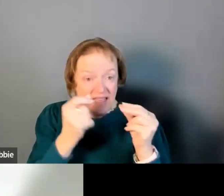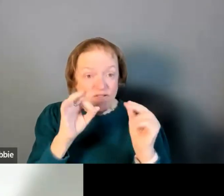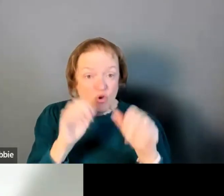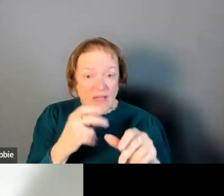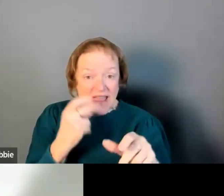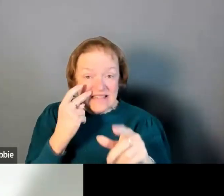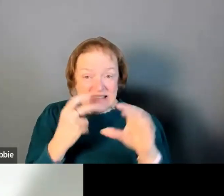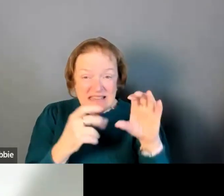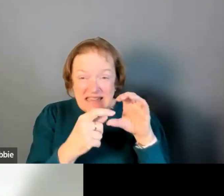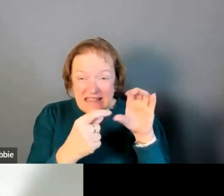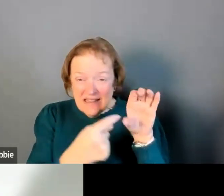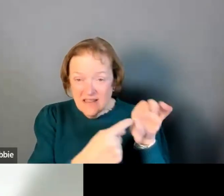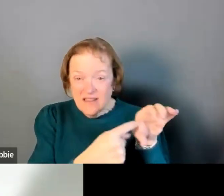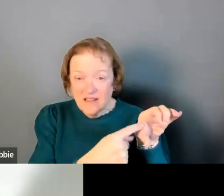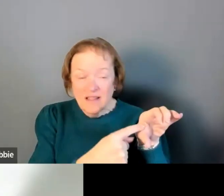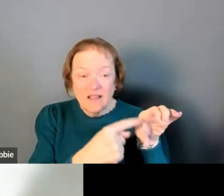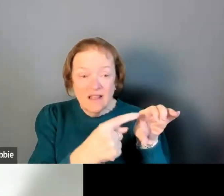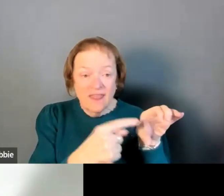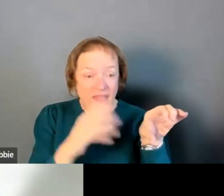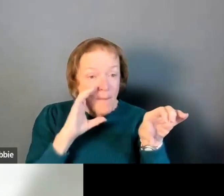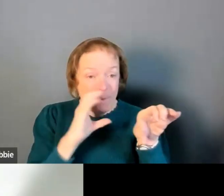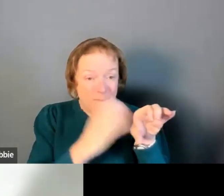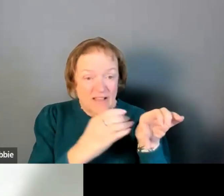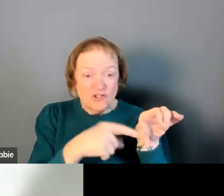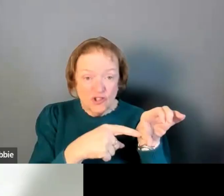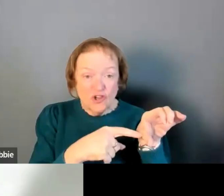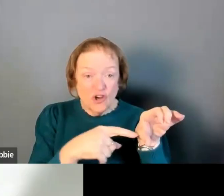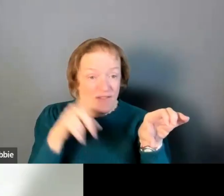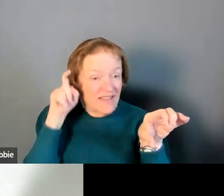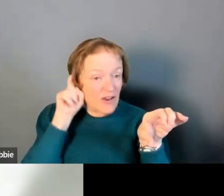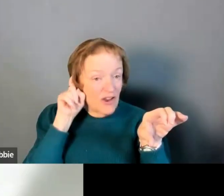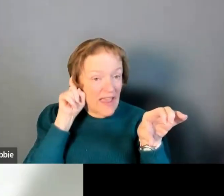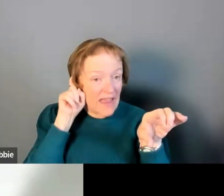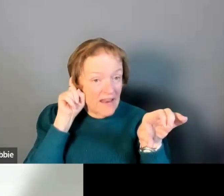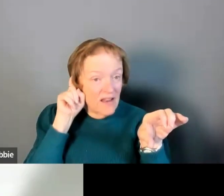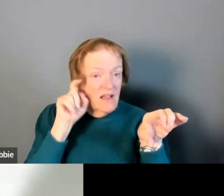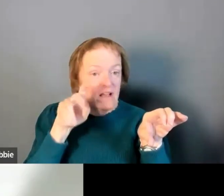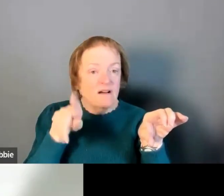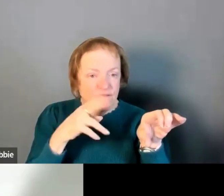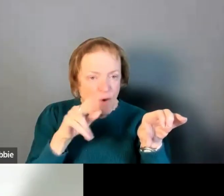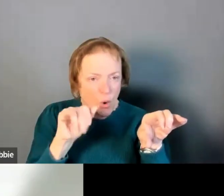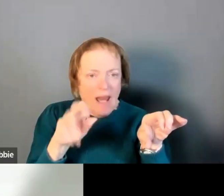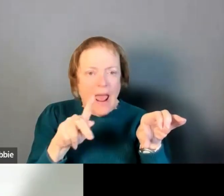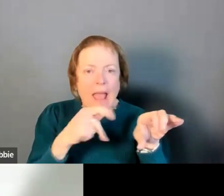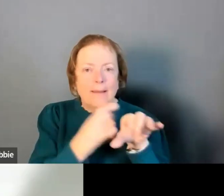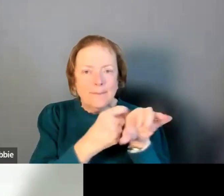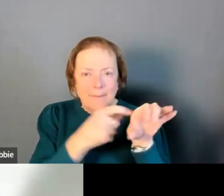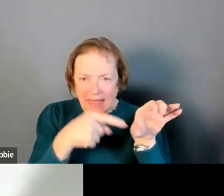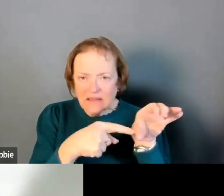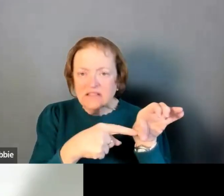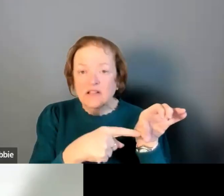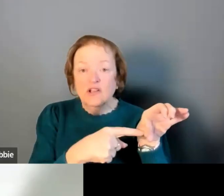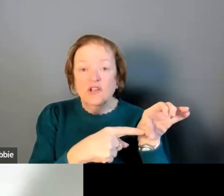a picture of it is kind of there's a picture of a hearing aid here, Phonak makes this. You're literally going to take that child's implant,